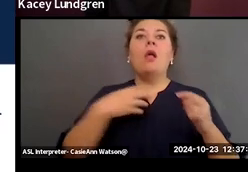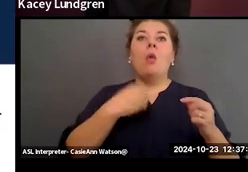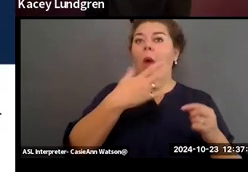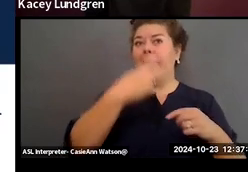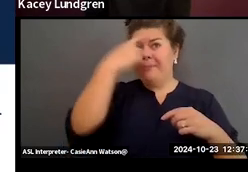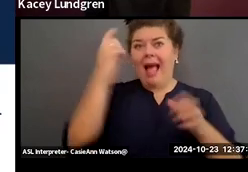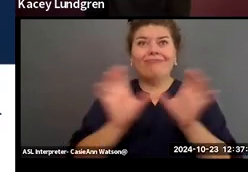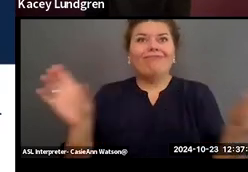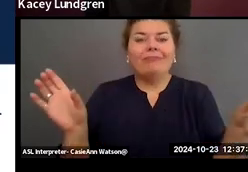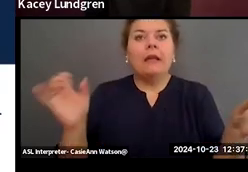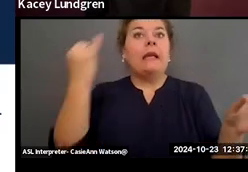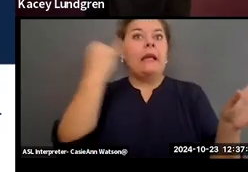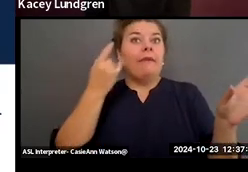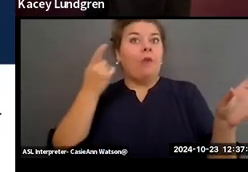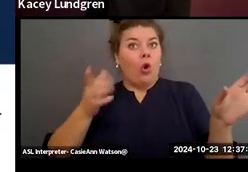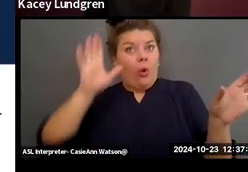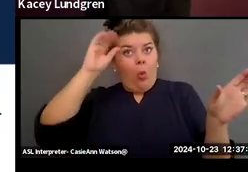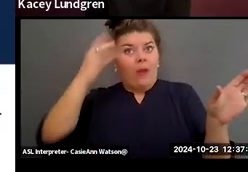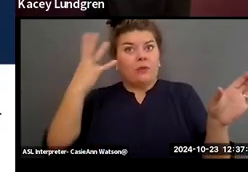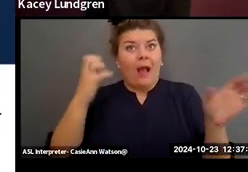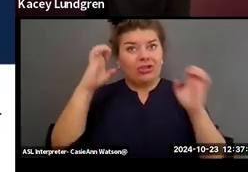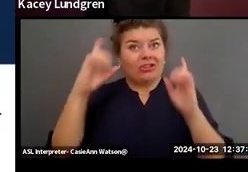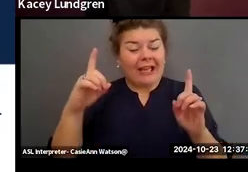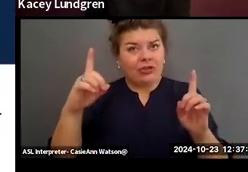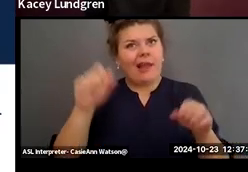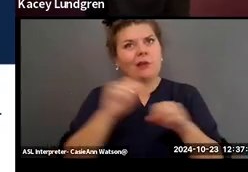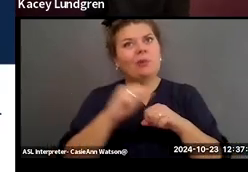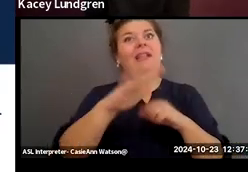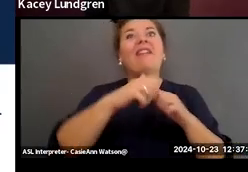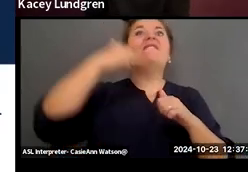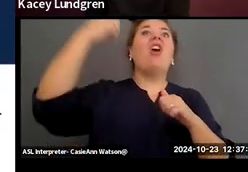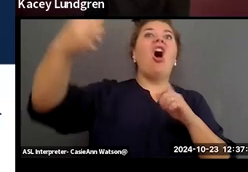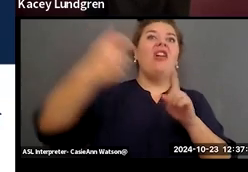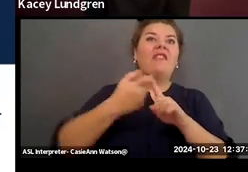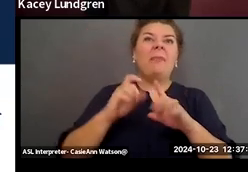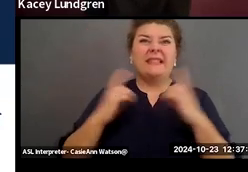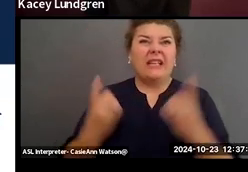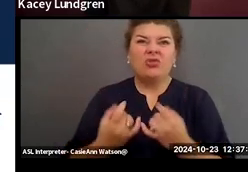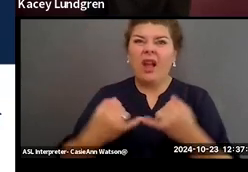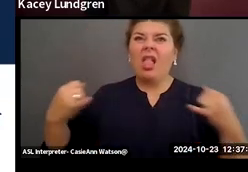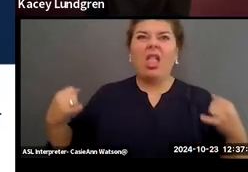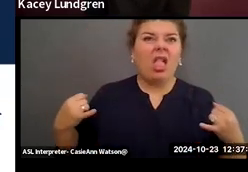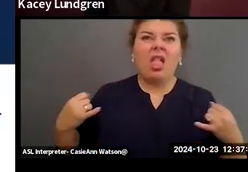if she wanted her boys to have an education, she had to send them far out of the district on her own expense.